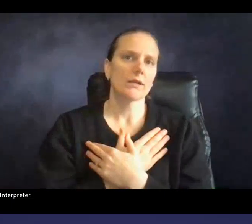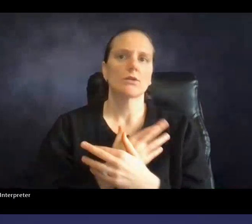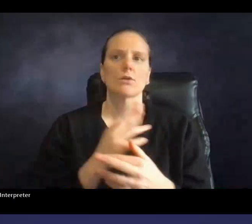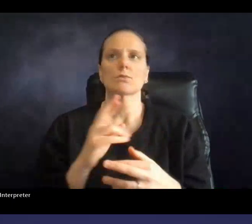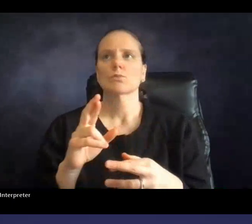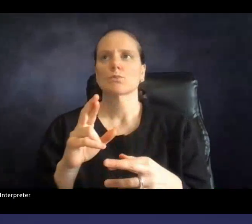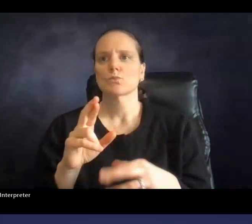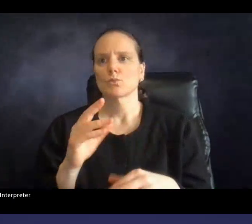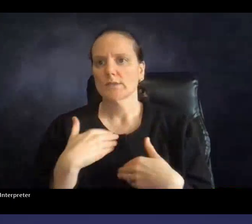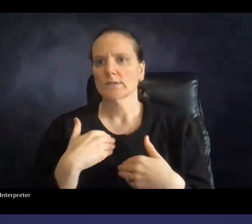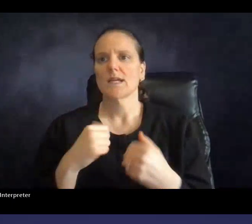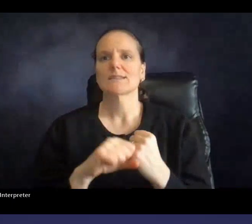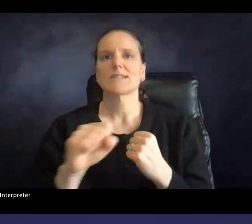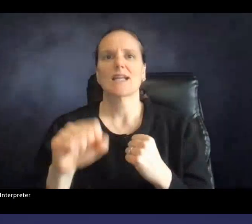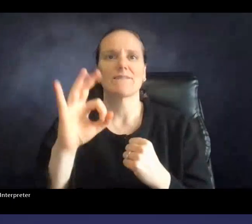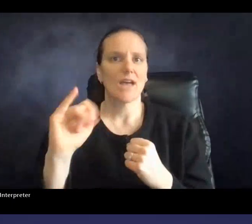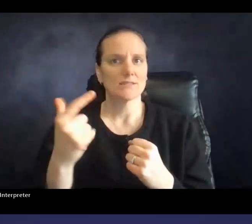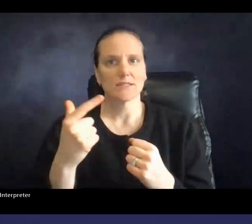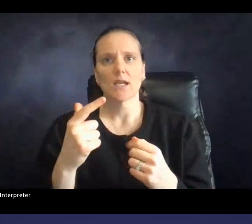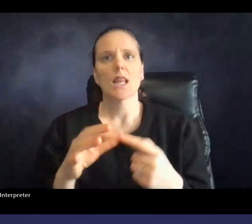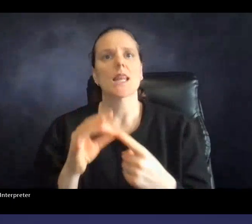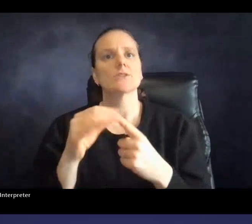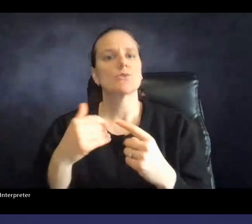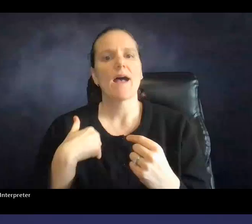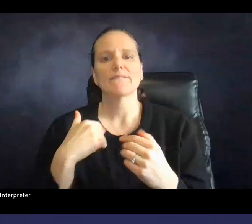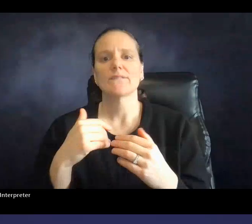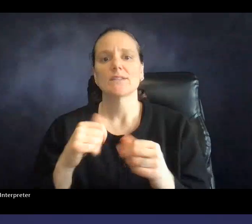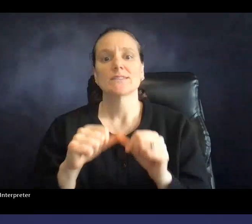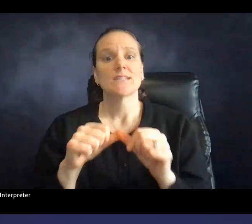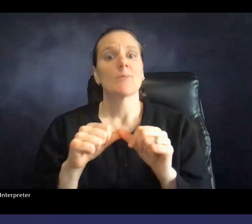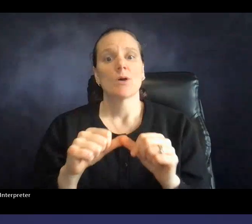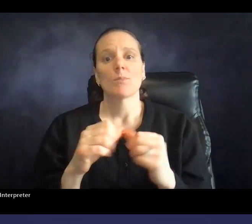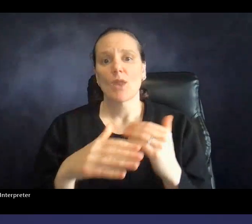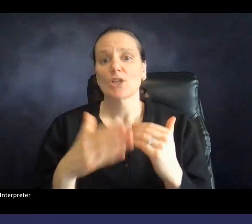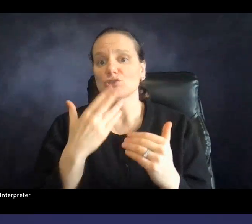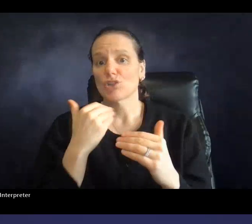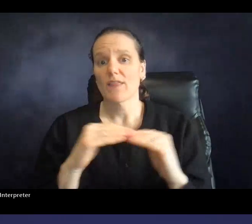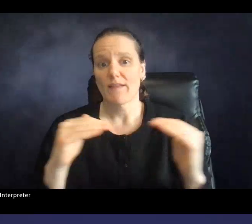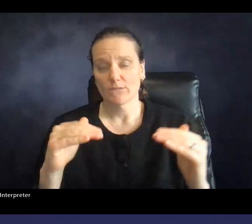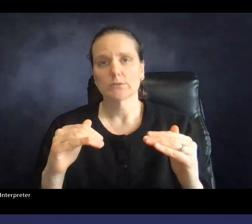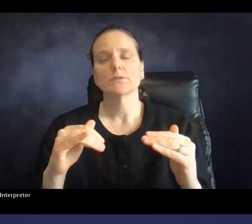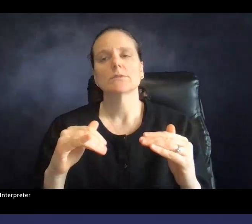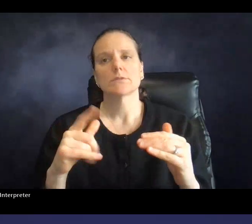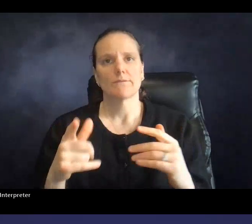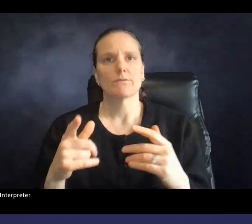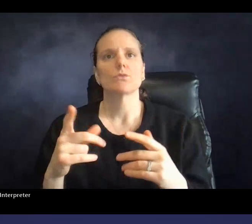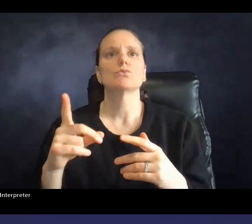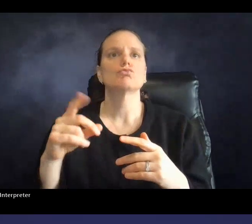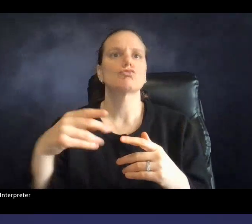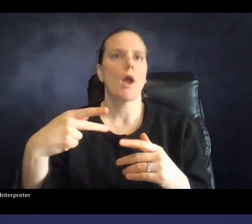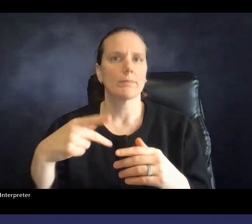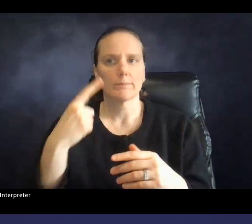unless you have stable blood sugar levels. If your blood, if you fast and your blood sugar levels drop because you don't have stable blood sugar levels,